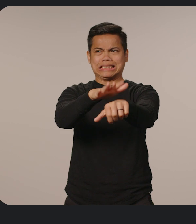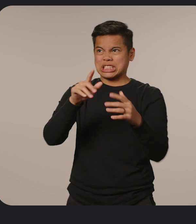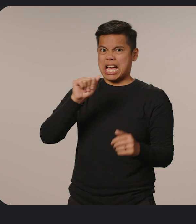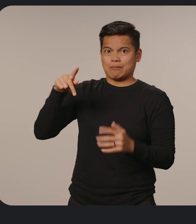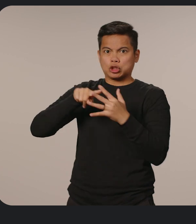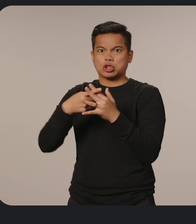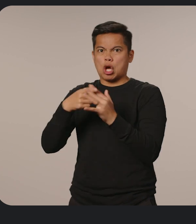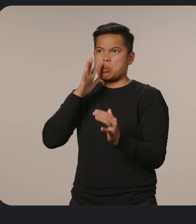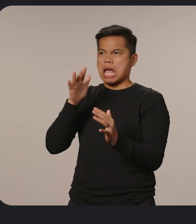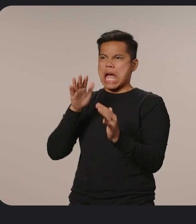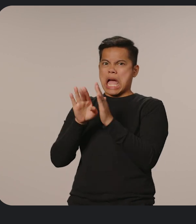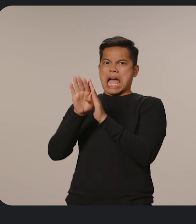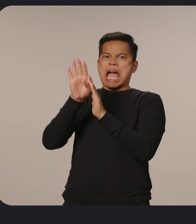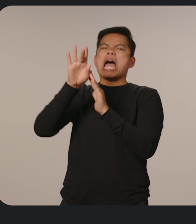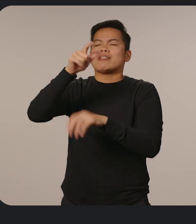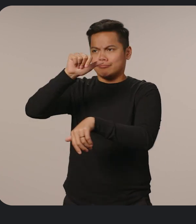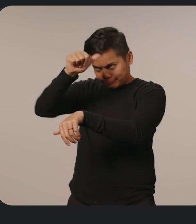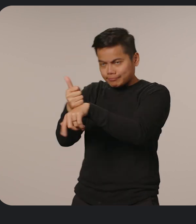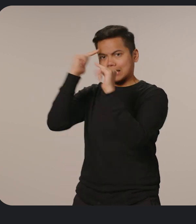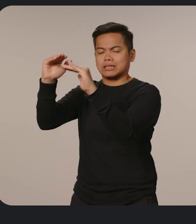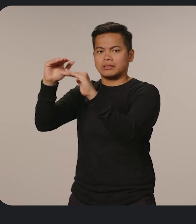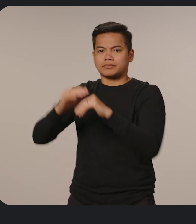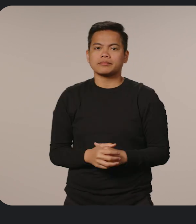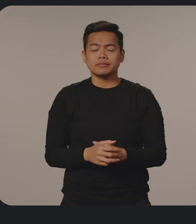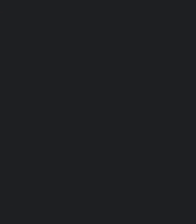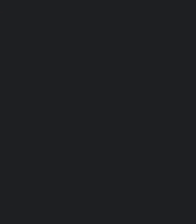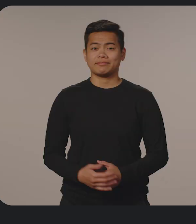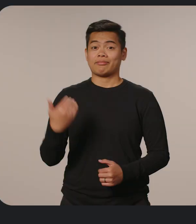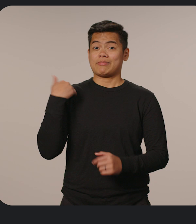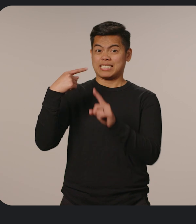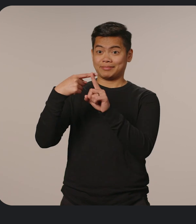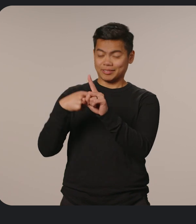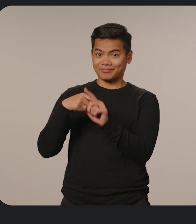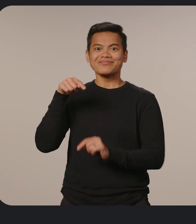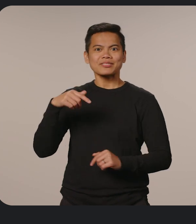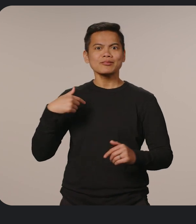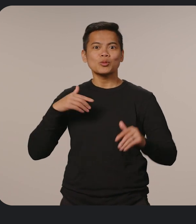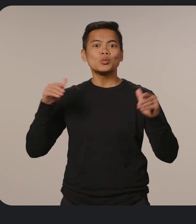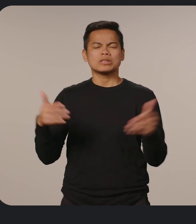alerting you when your app's startup time crosses the threshold you've set